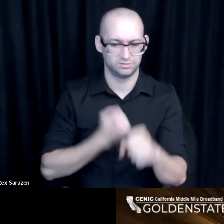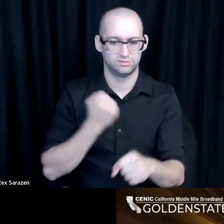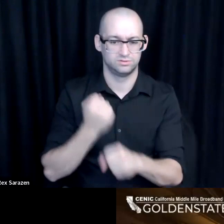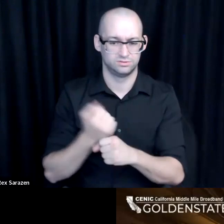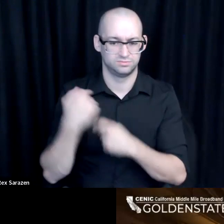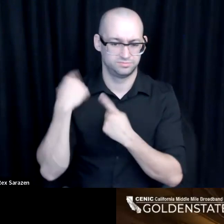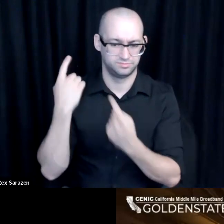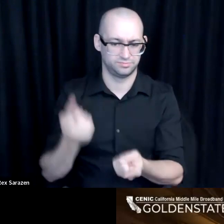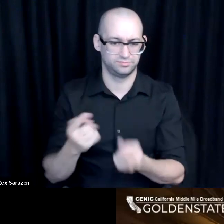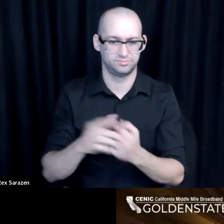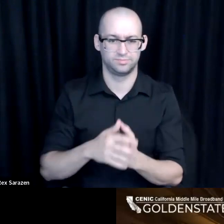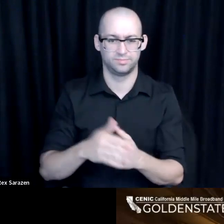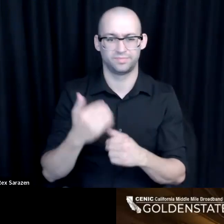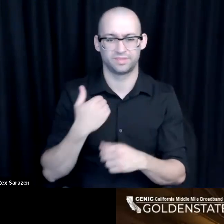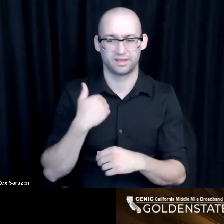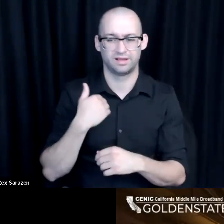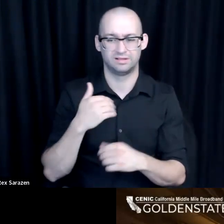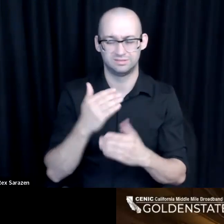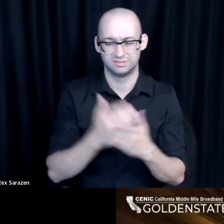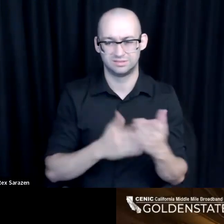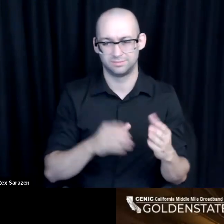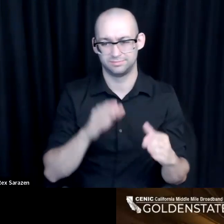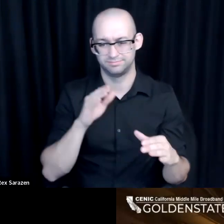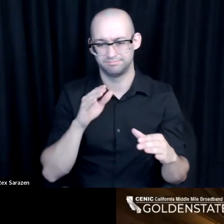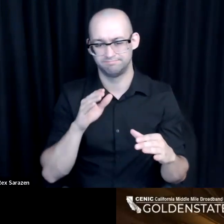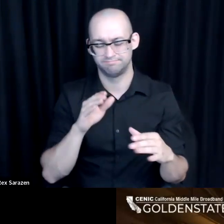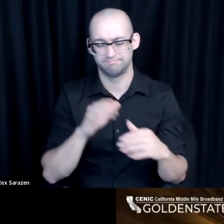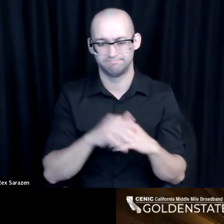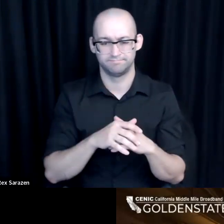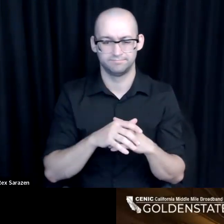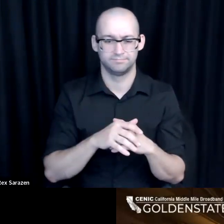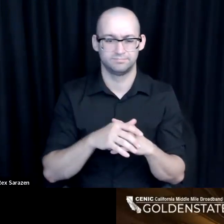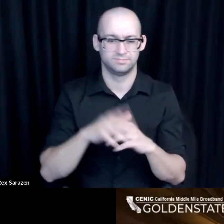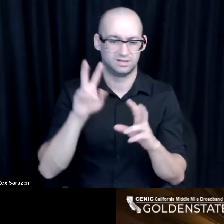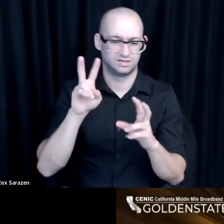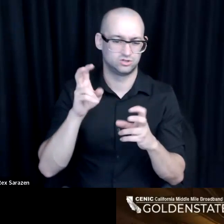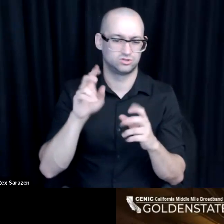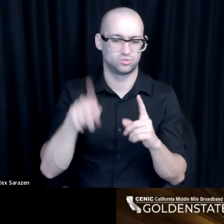some vulnerability out there for Tribal Nations when interacting with vendors who would support